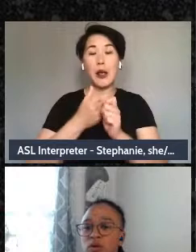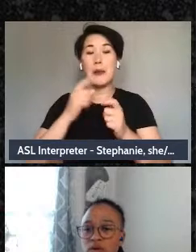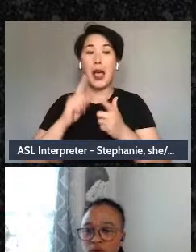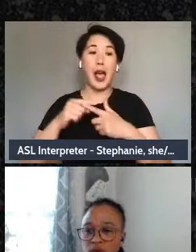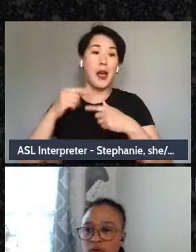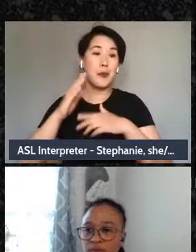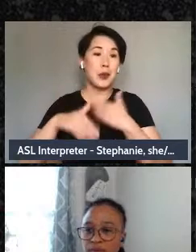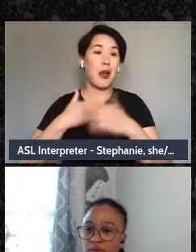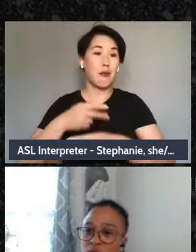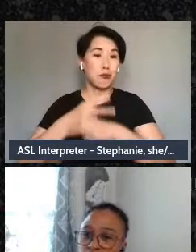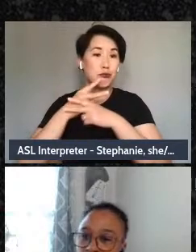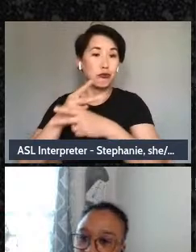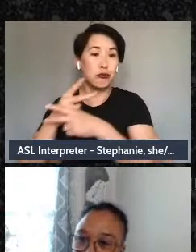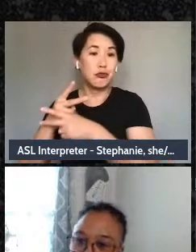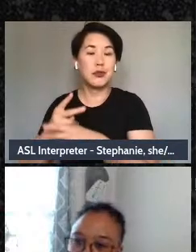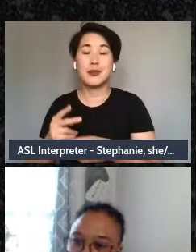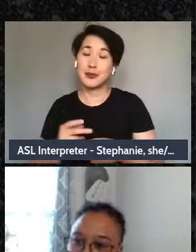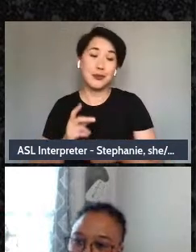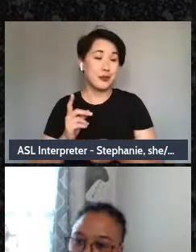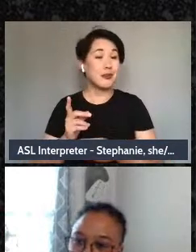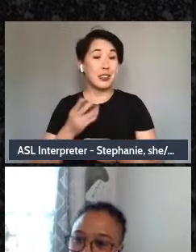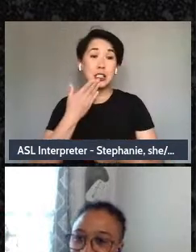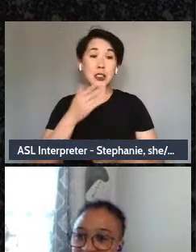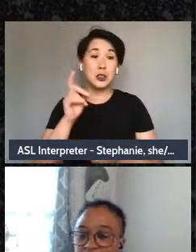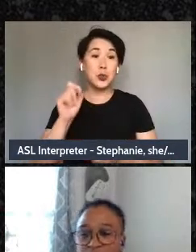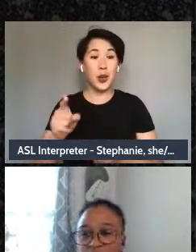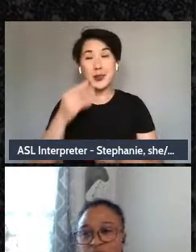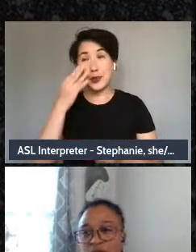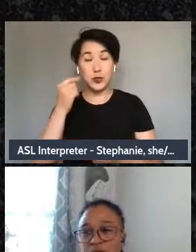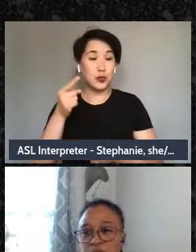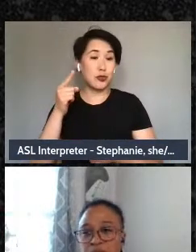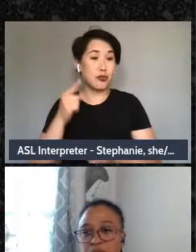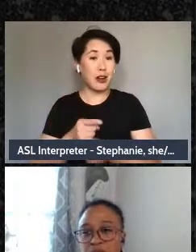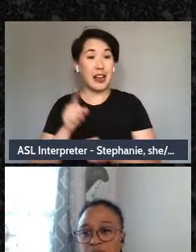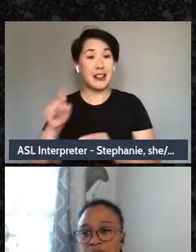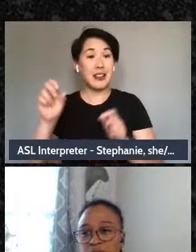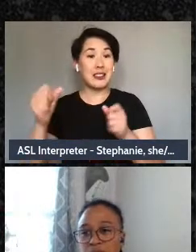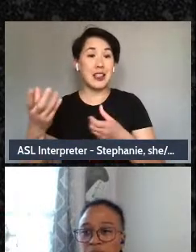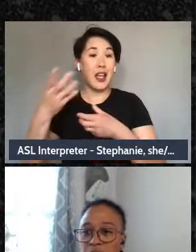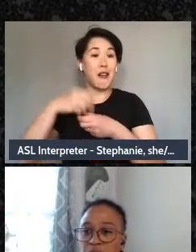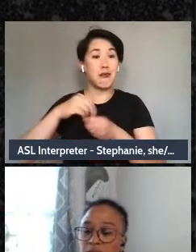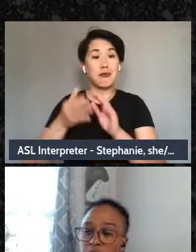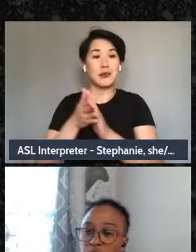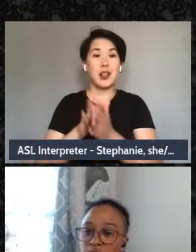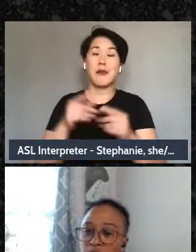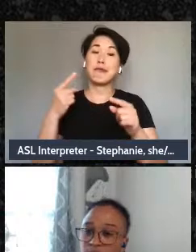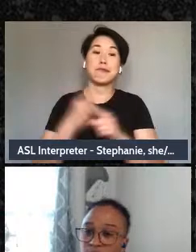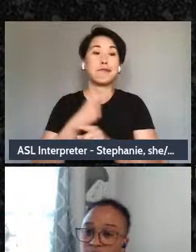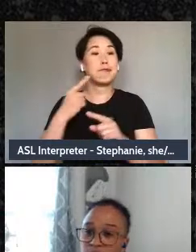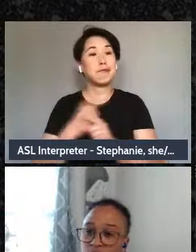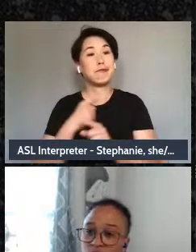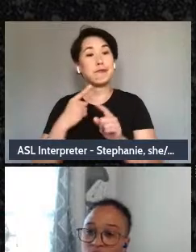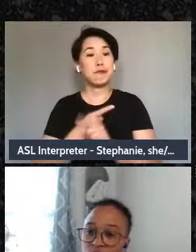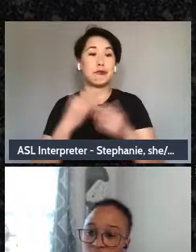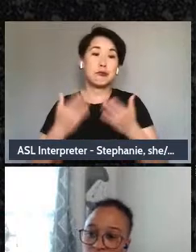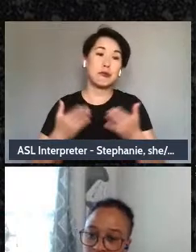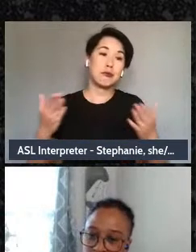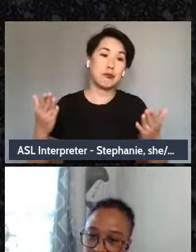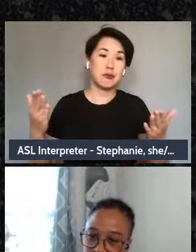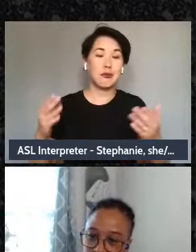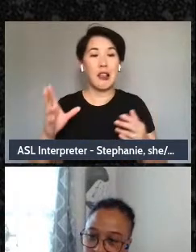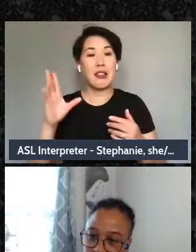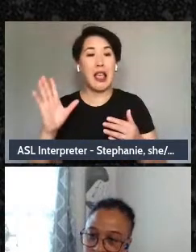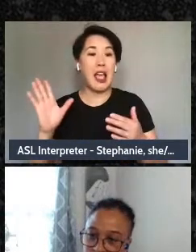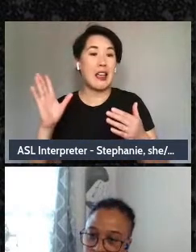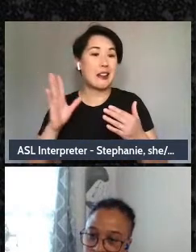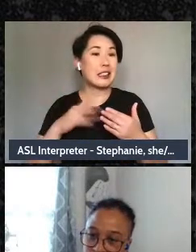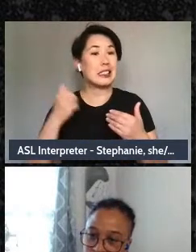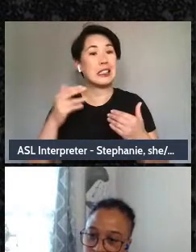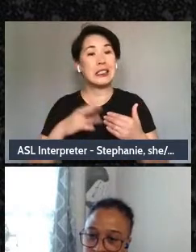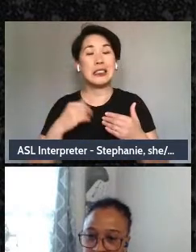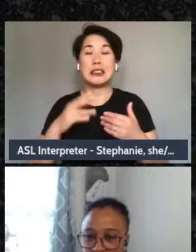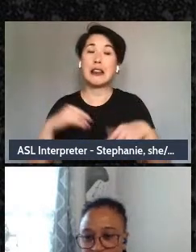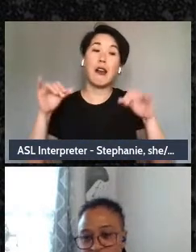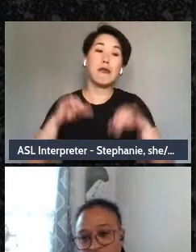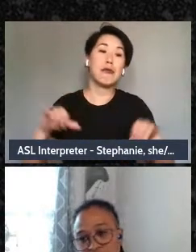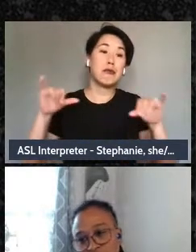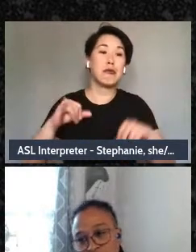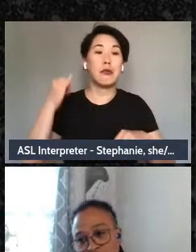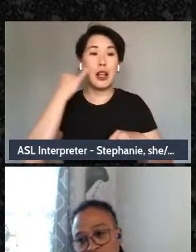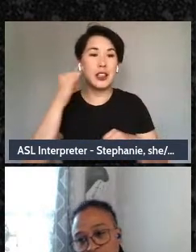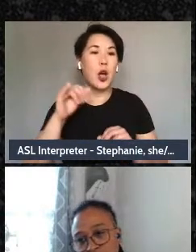everyday rigmarole of - easy prescriptivist idea of “you ought to do this to get this result.”